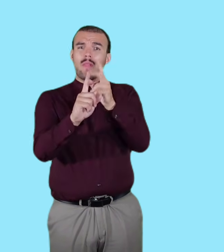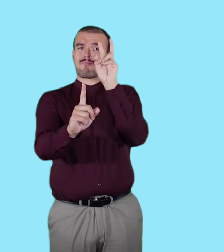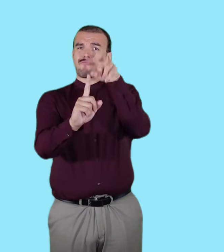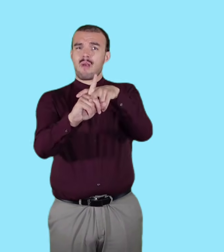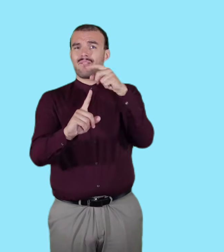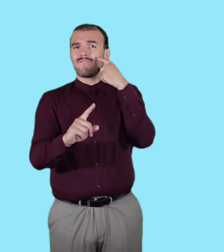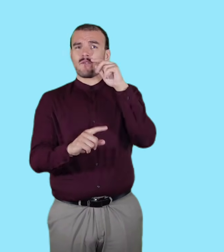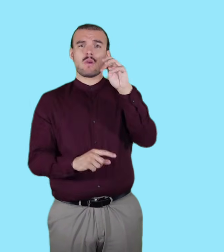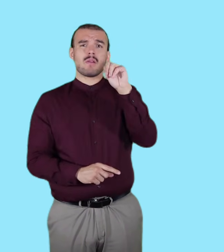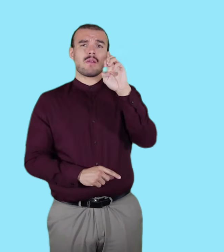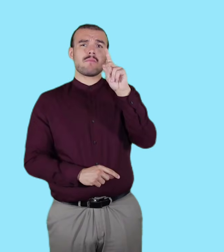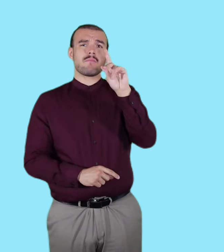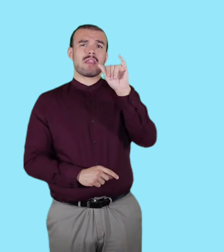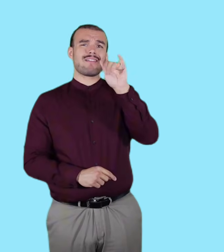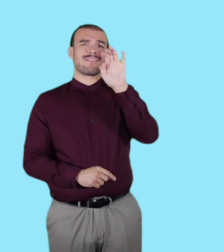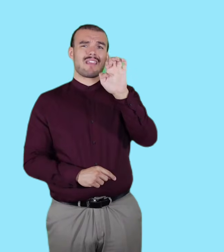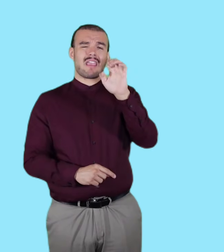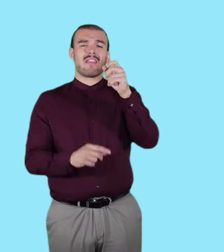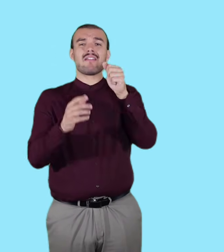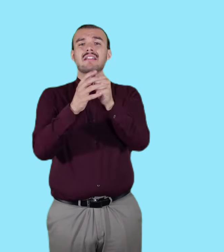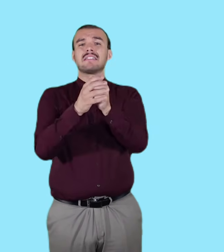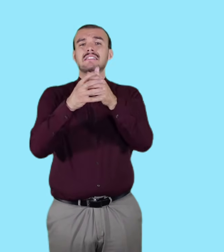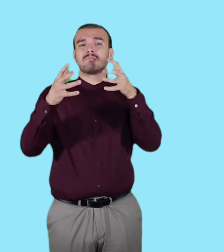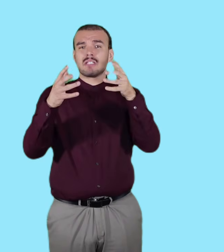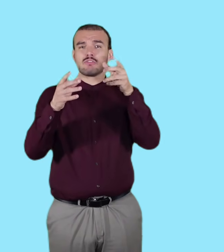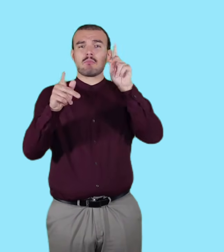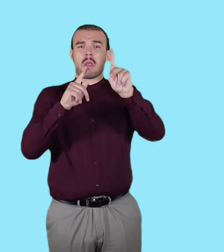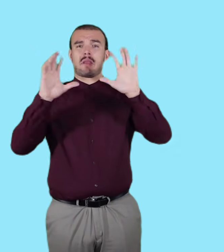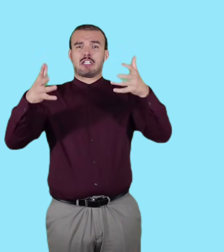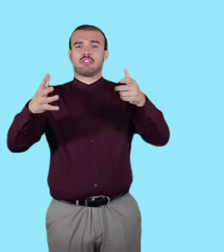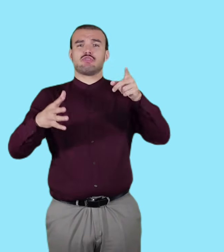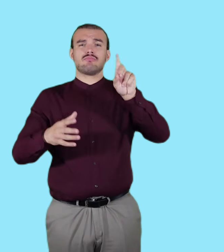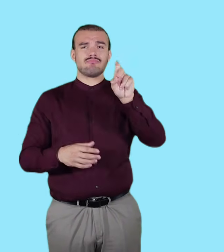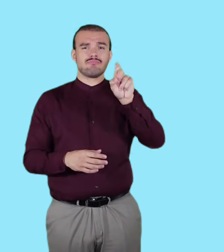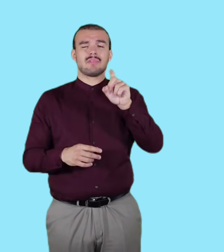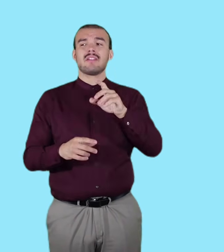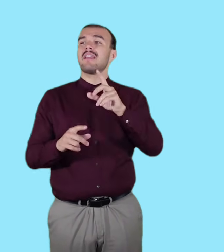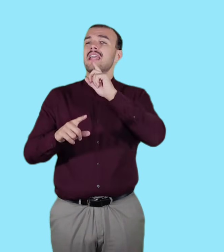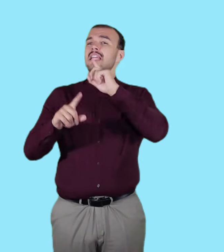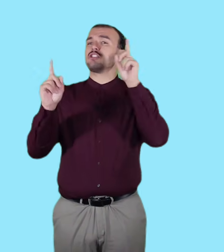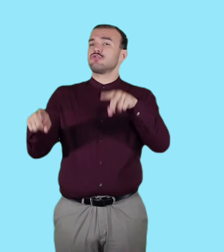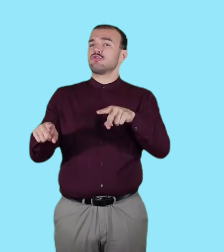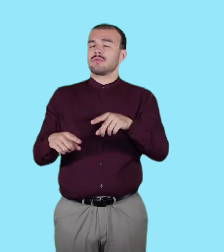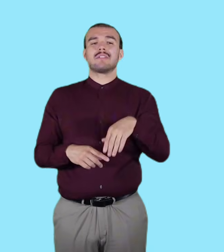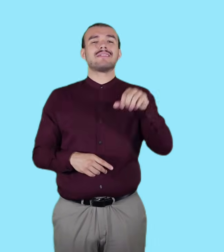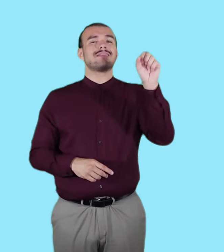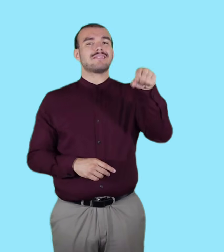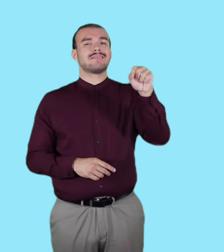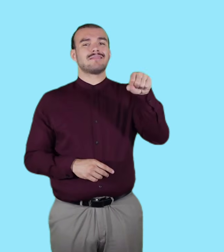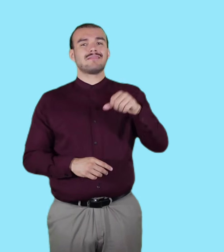to the Medicaid expansion population? Answer: Yes.